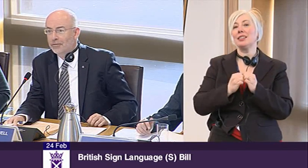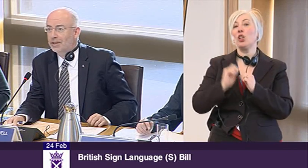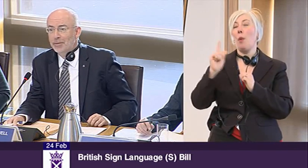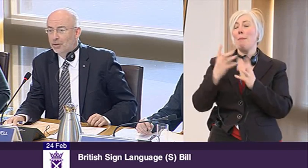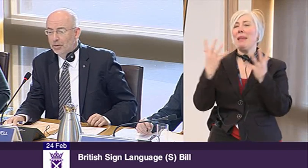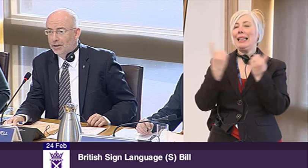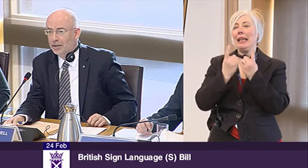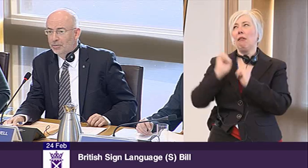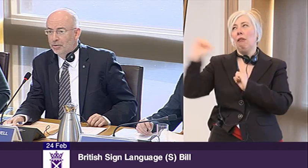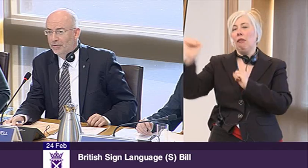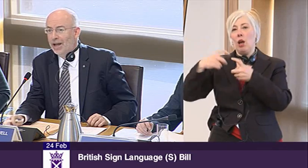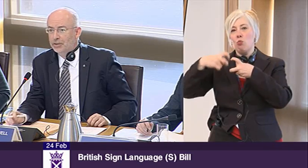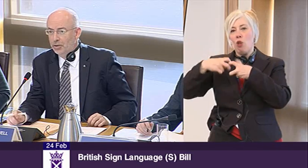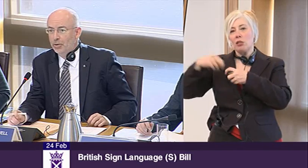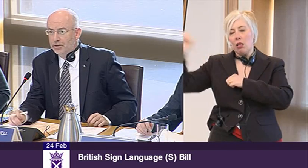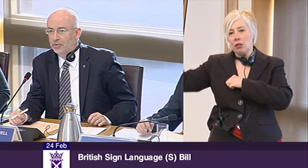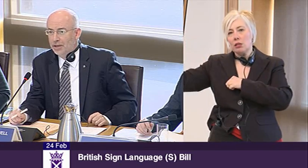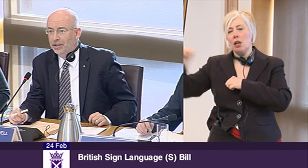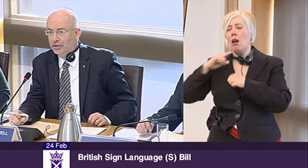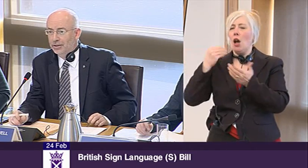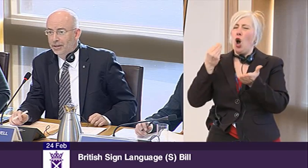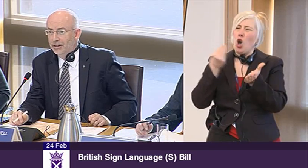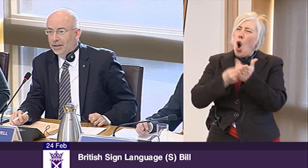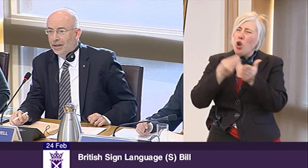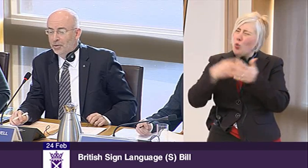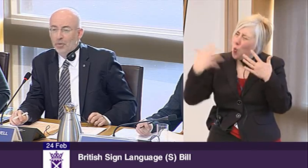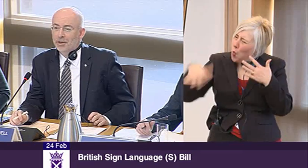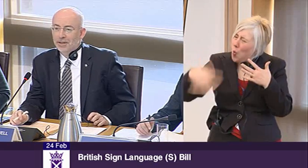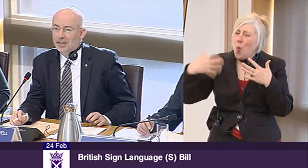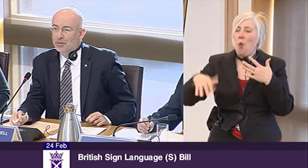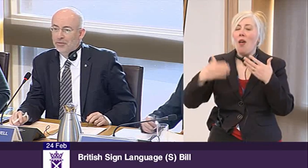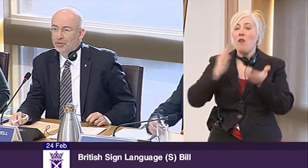every time I go there is about the vast cost of translation. At no point has that cost